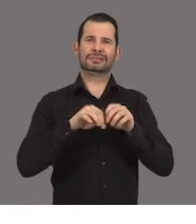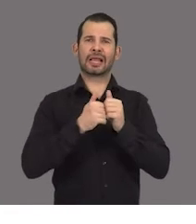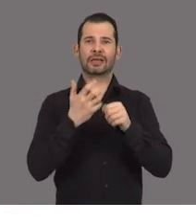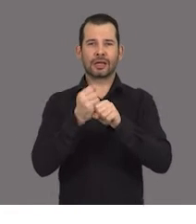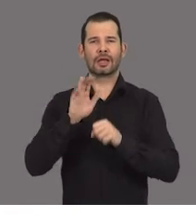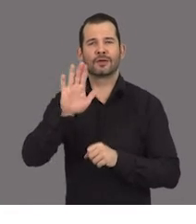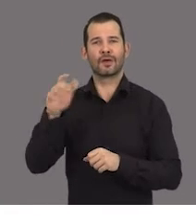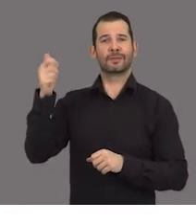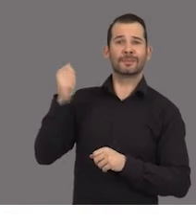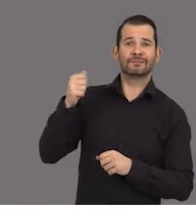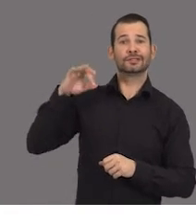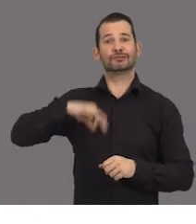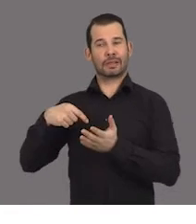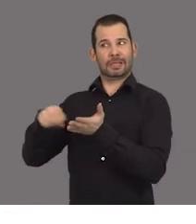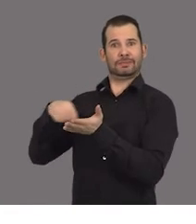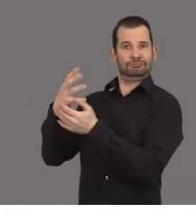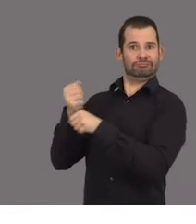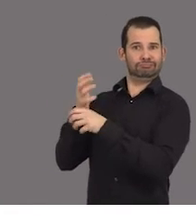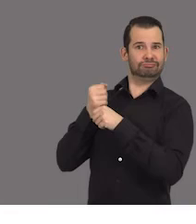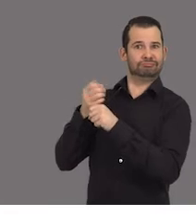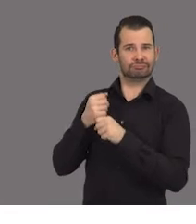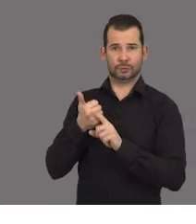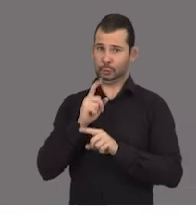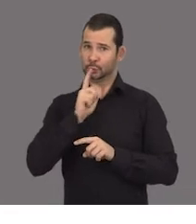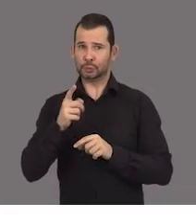This is true even if you had no income during the year.